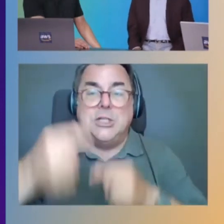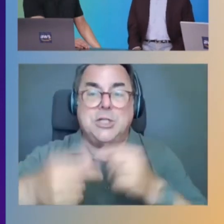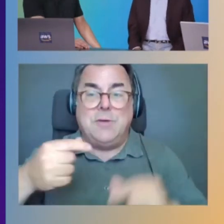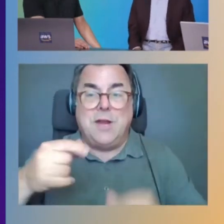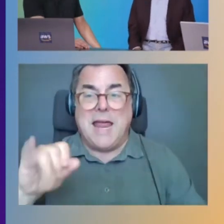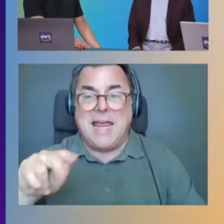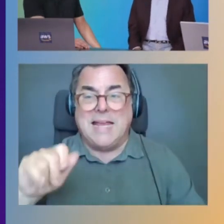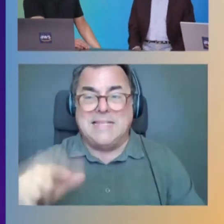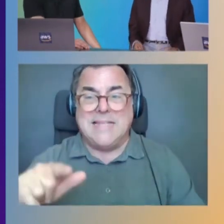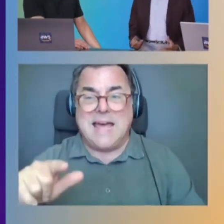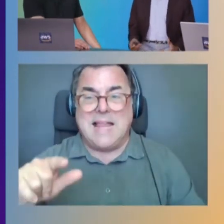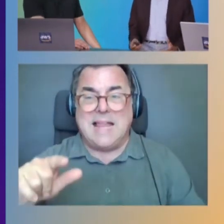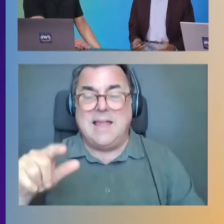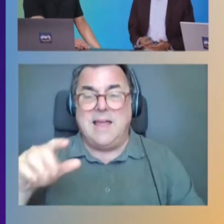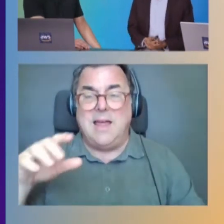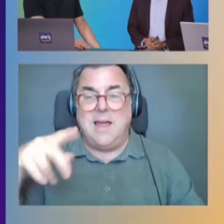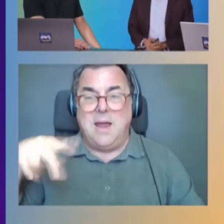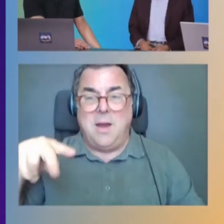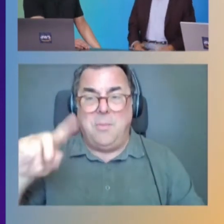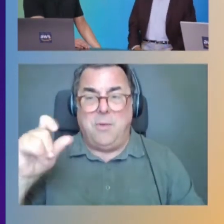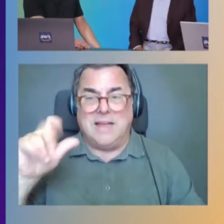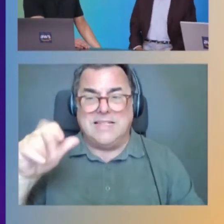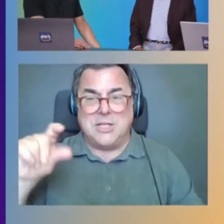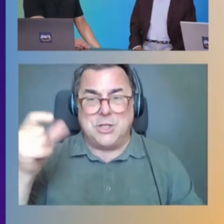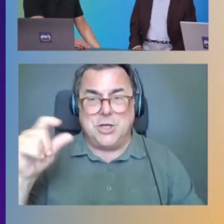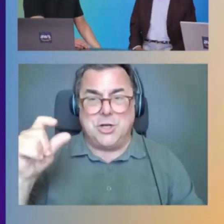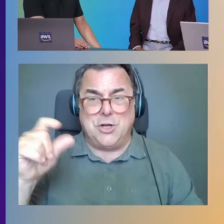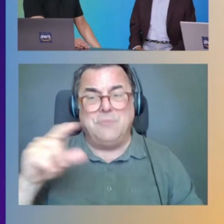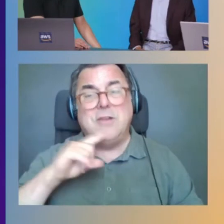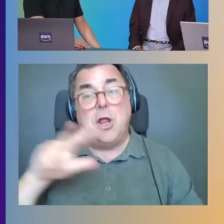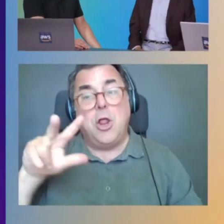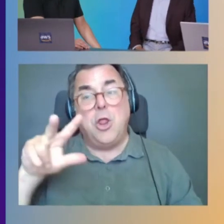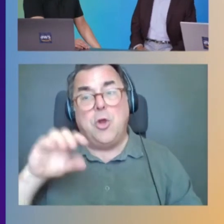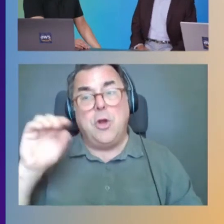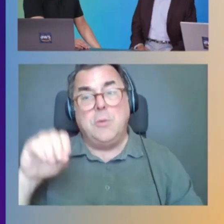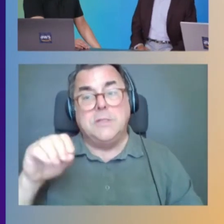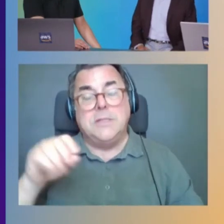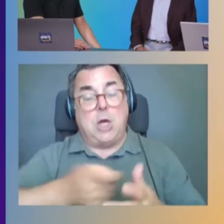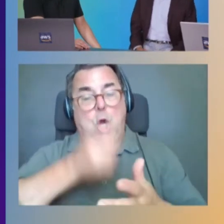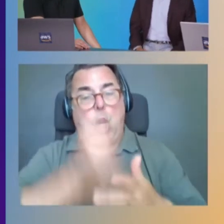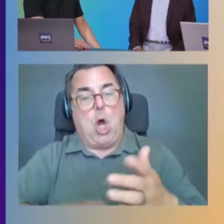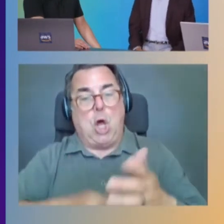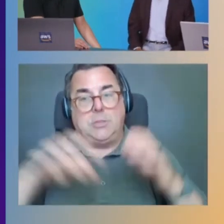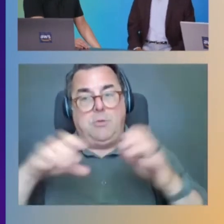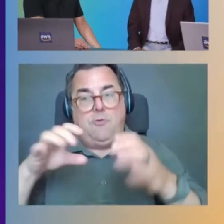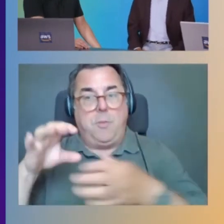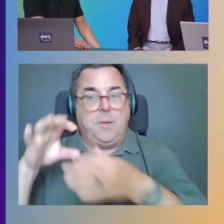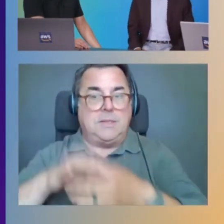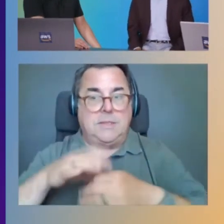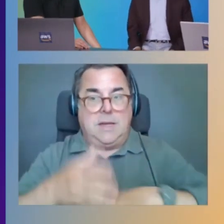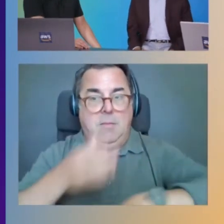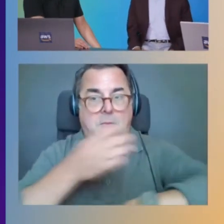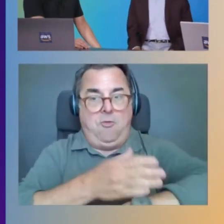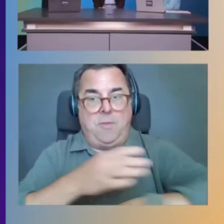And what we really deliver is 30% price performance benefits compared to I3, significantly better storage performance,